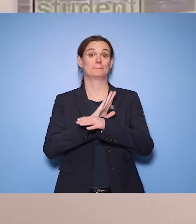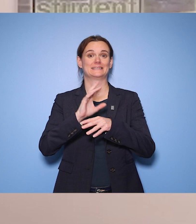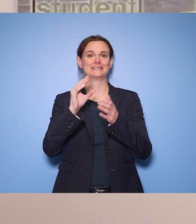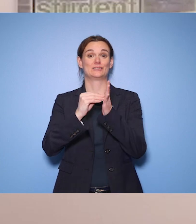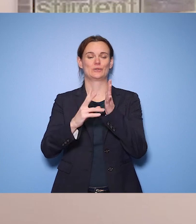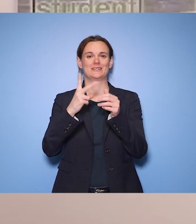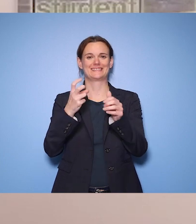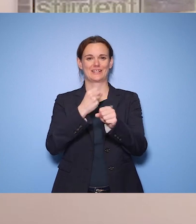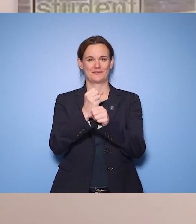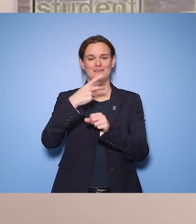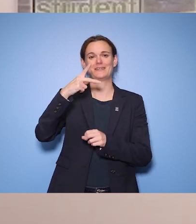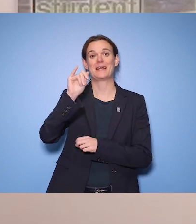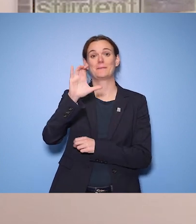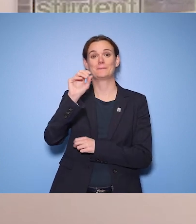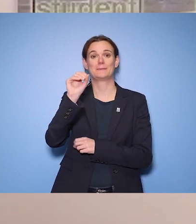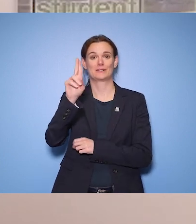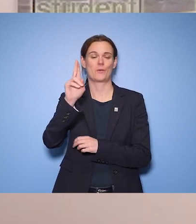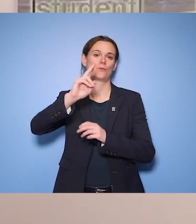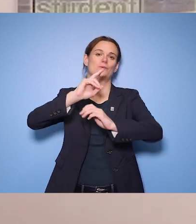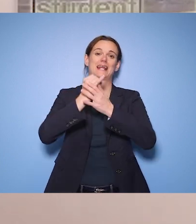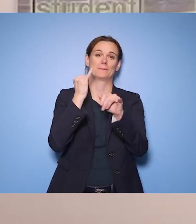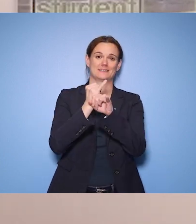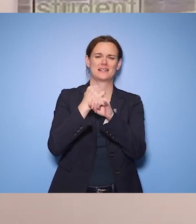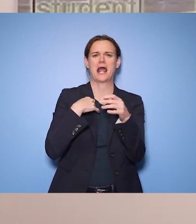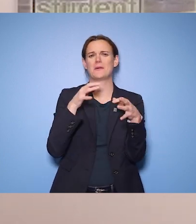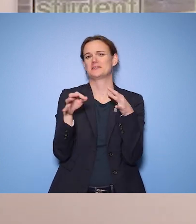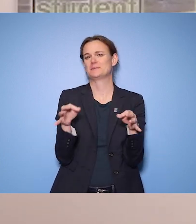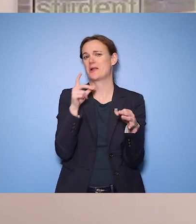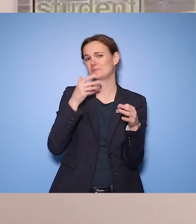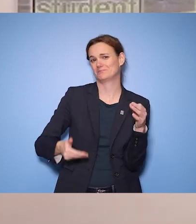campus. I'm here to talk to you about my journey with the college. I had been working in Alberta